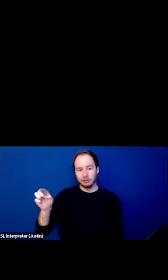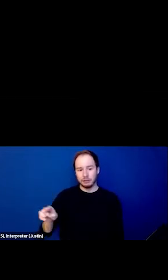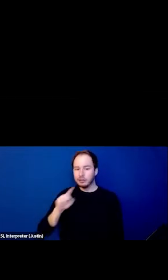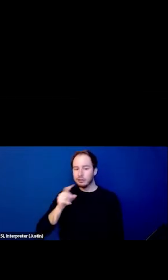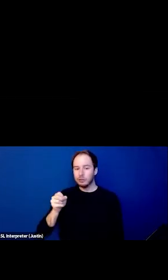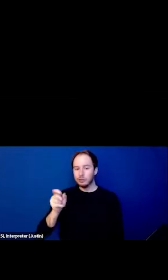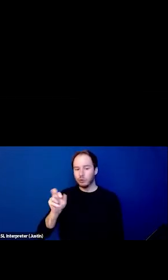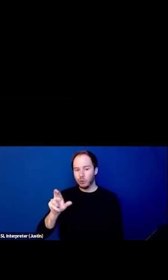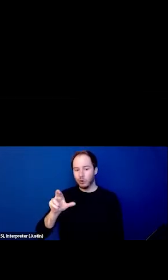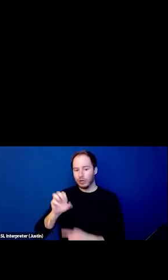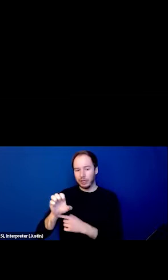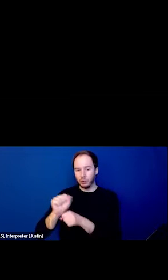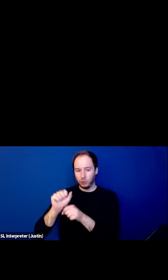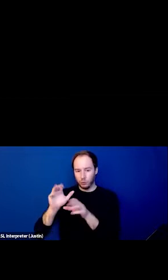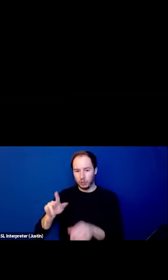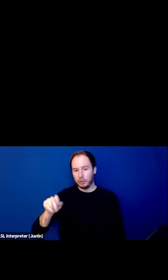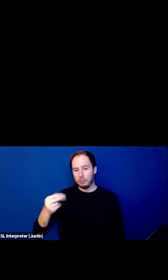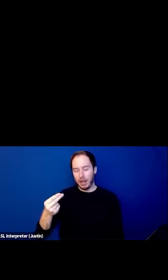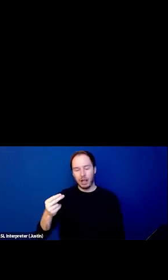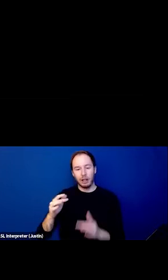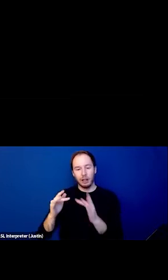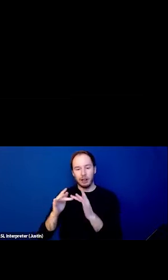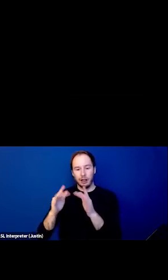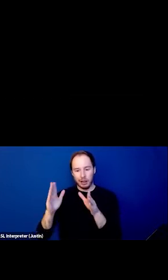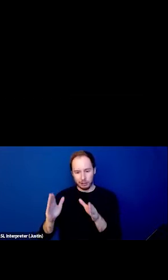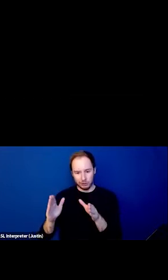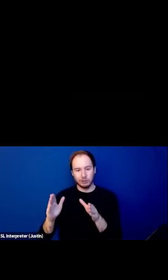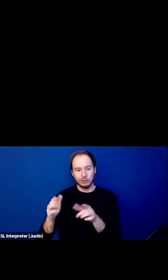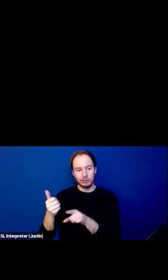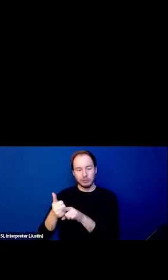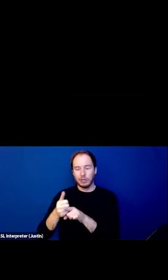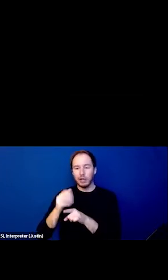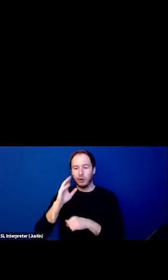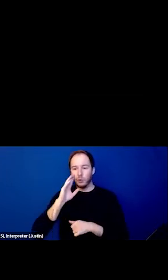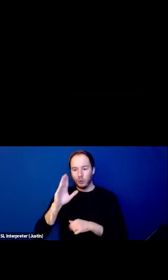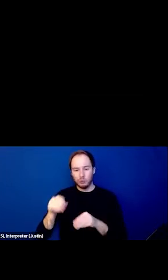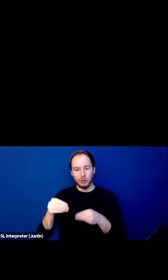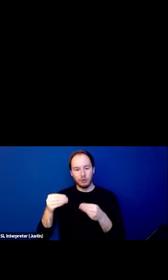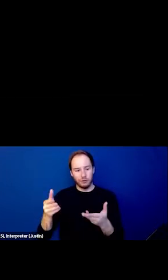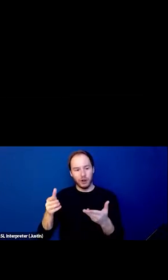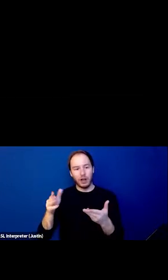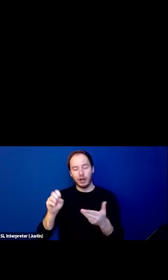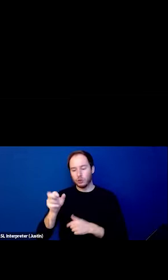and pathway liaison in Billings, Montana, who will share a SOAR provider perspective as well.